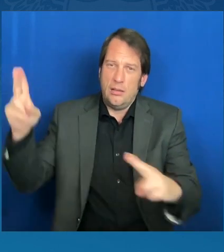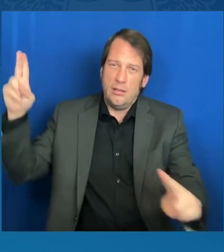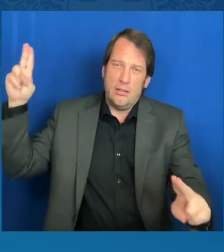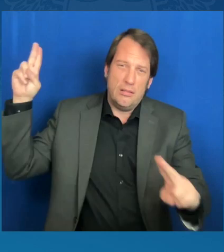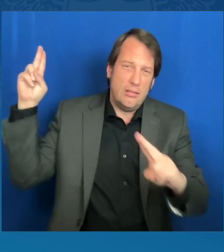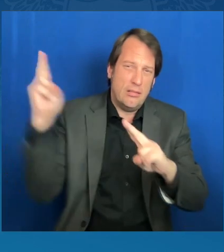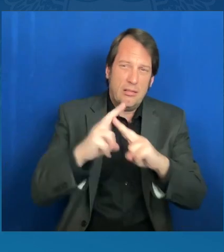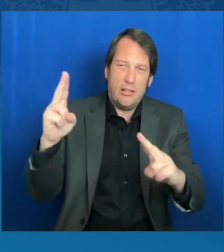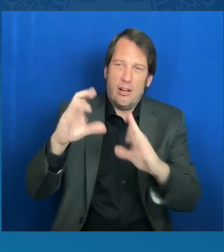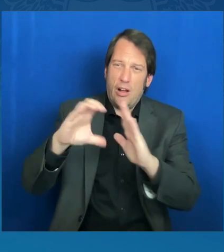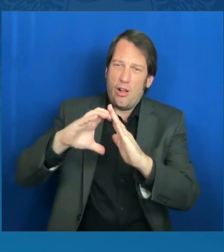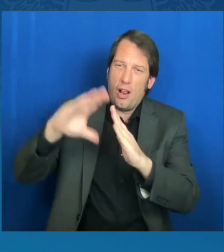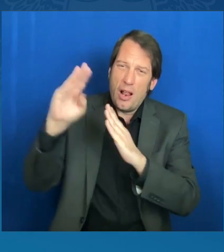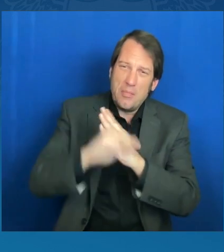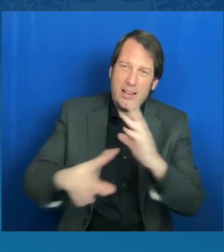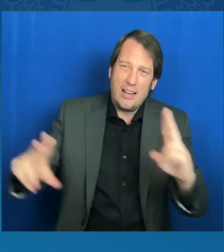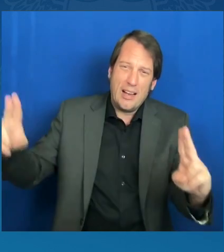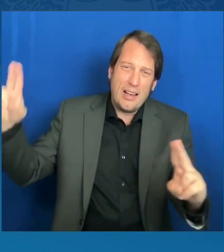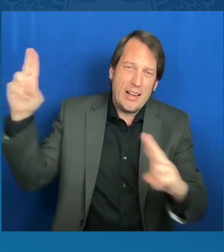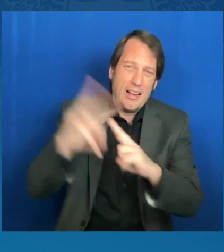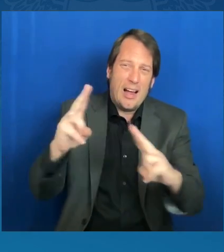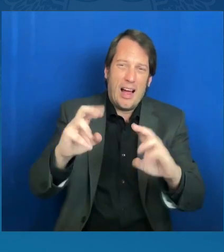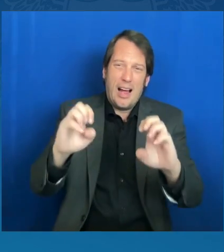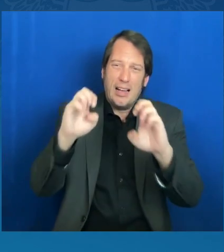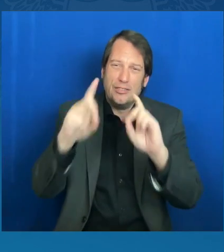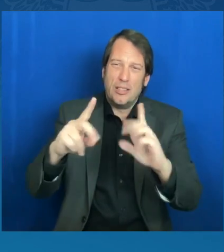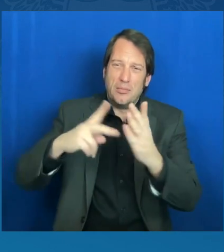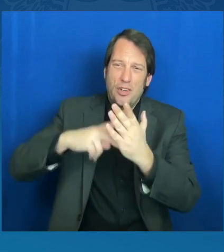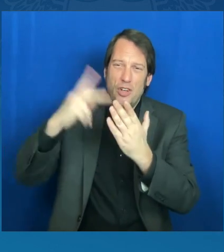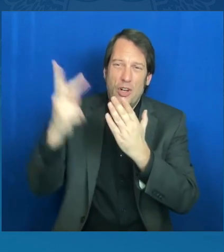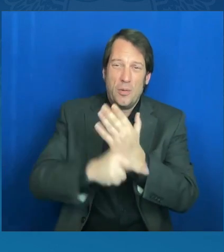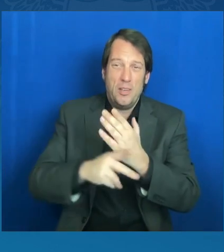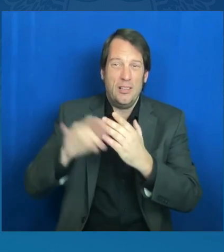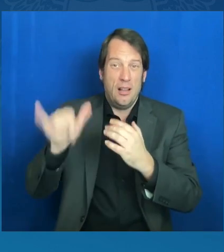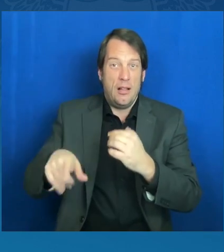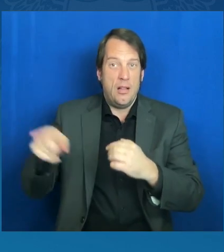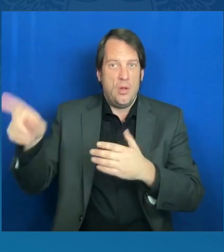And it's up to the challenge that we face as a country. I think we can clap again.